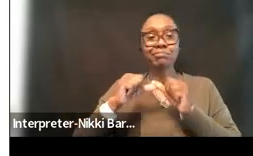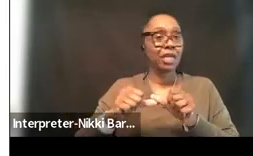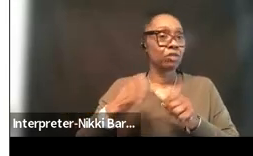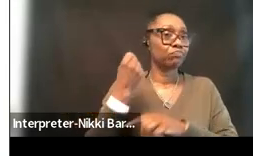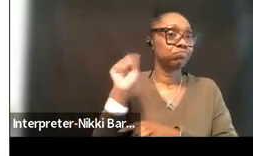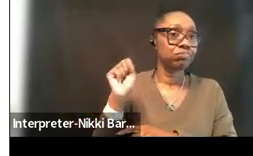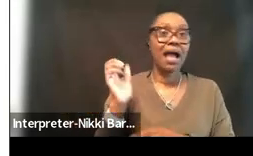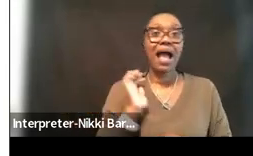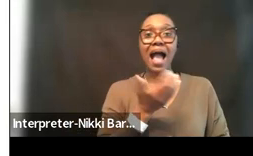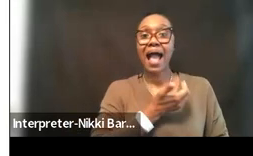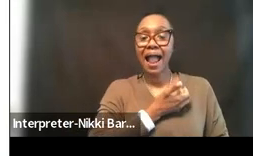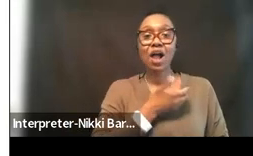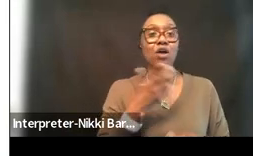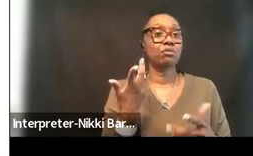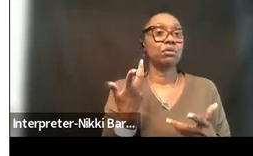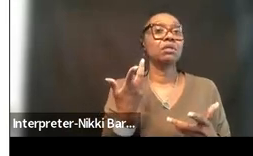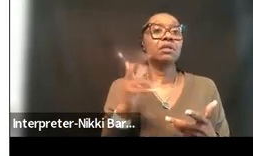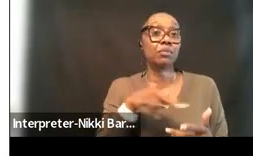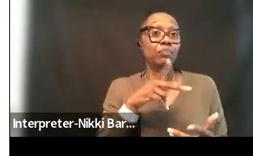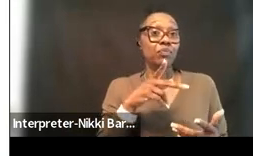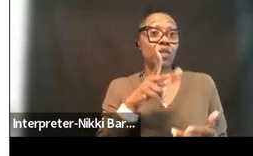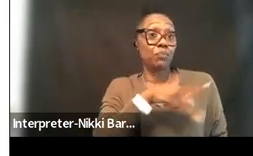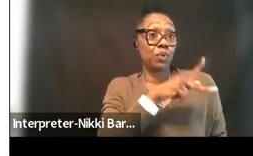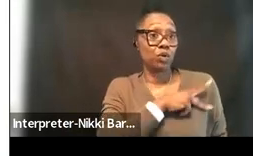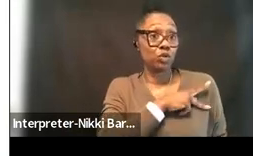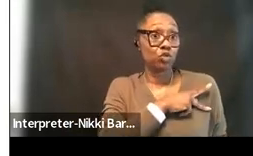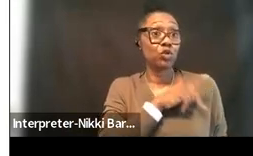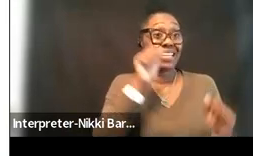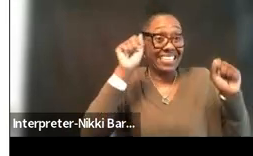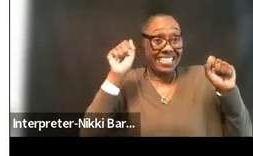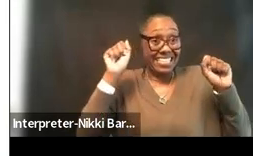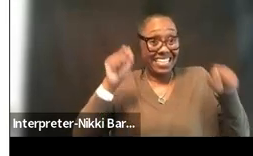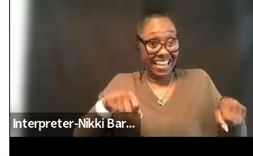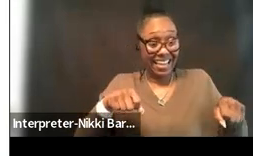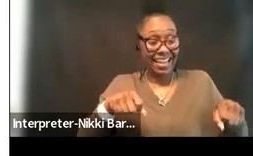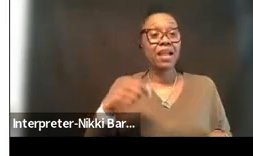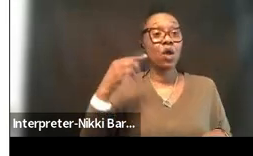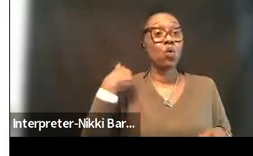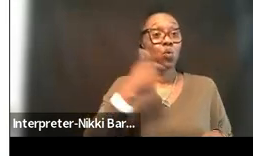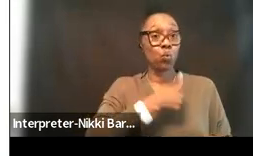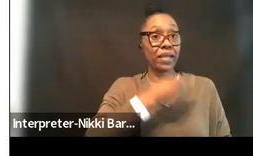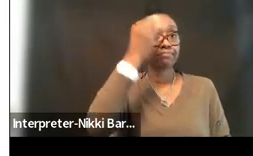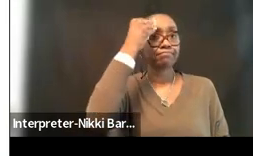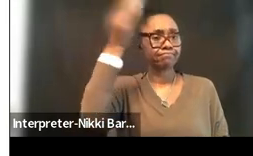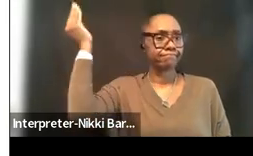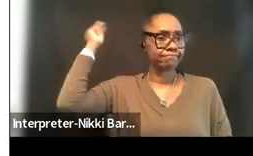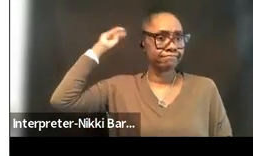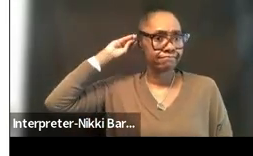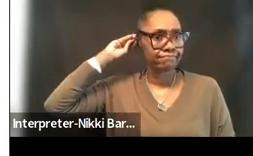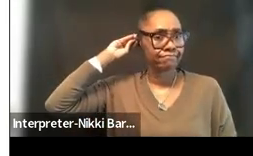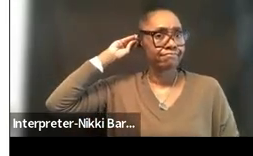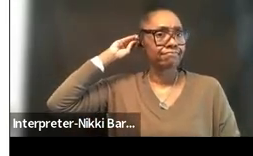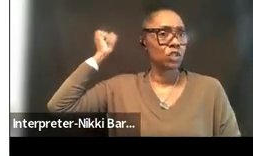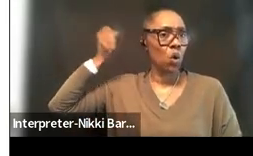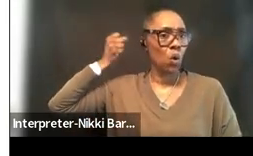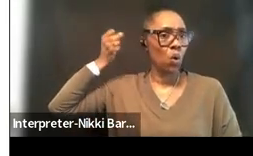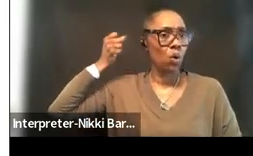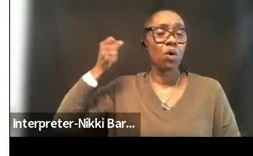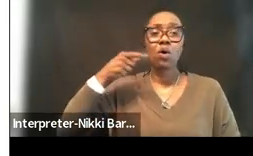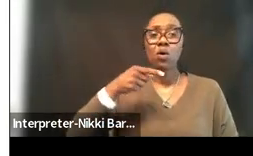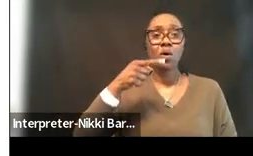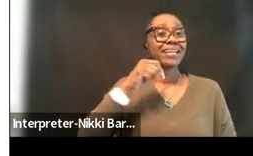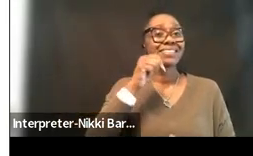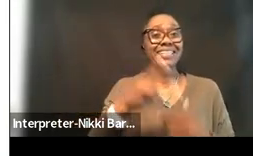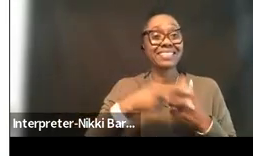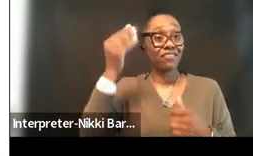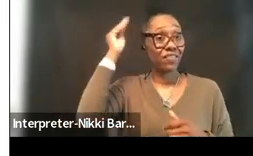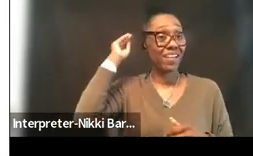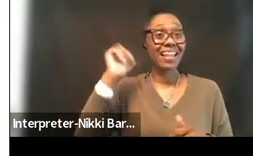So a traumatic event is very personally defined by can the brain file this information away. Because a traumatic memory does not get stored in our brain like a typical memory.